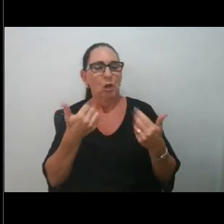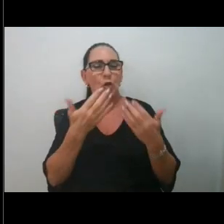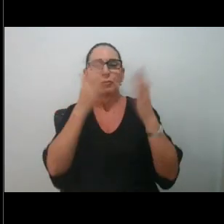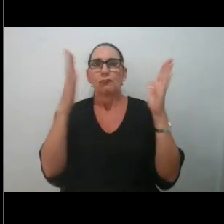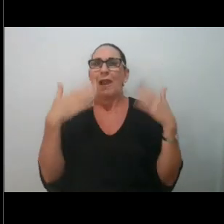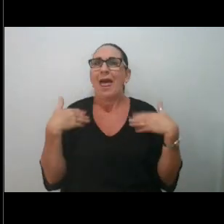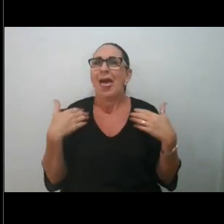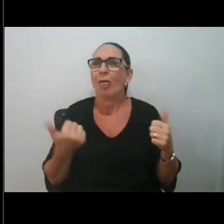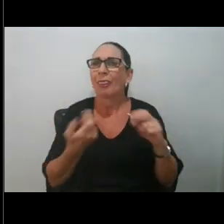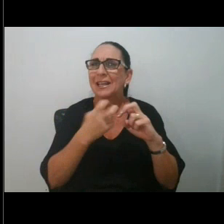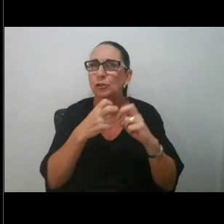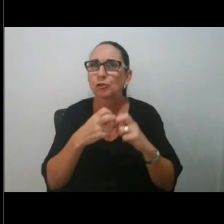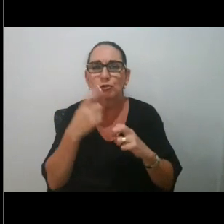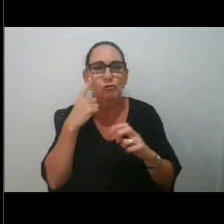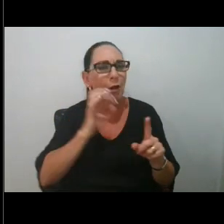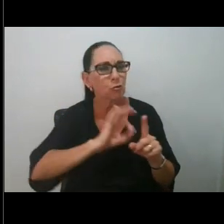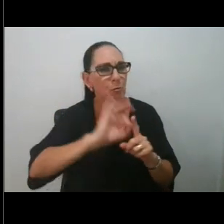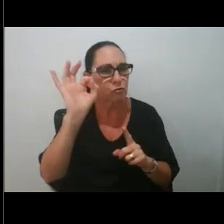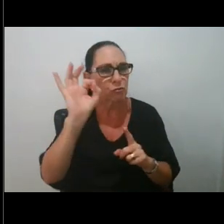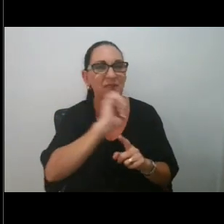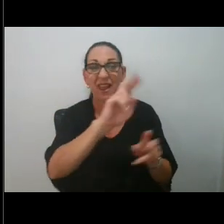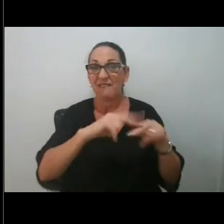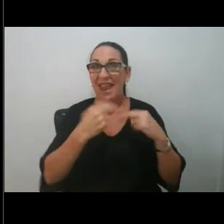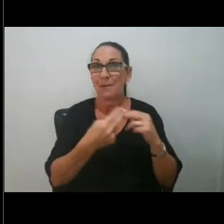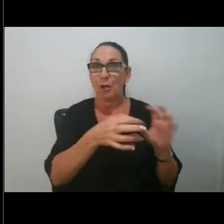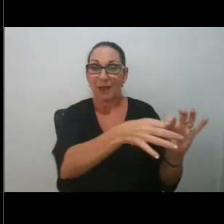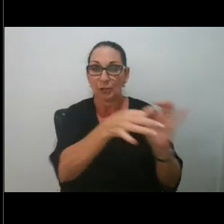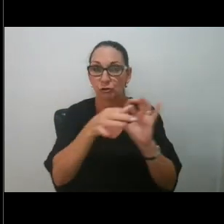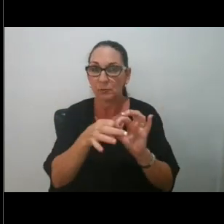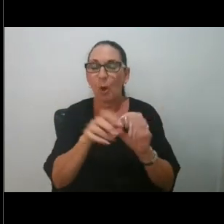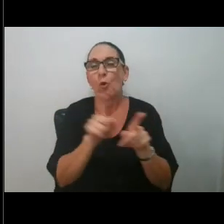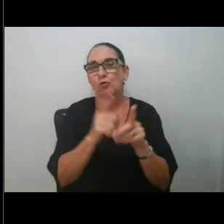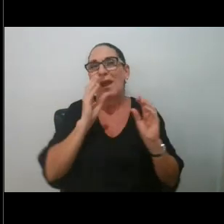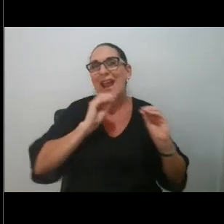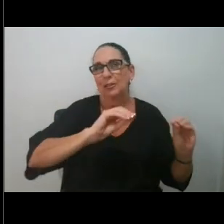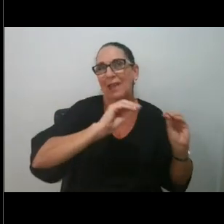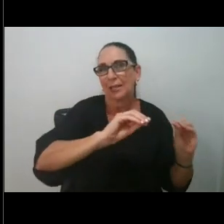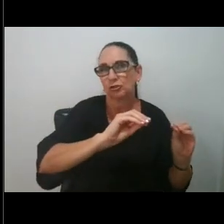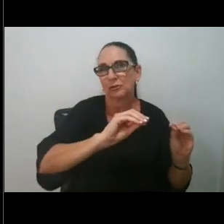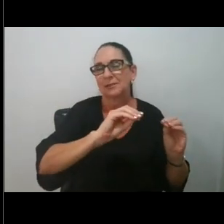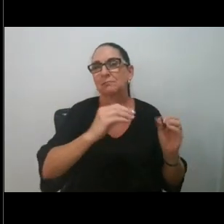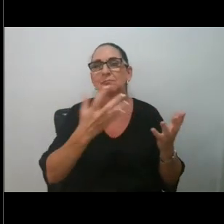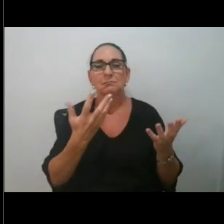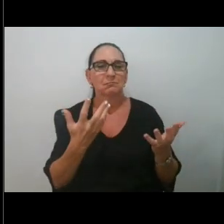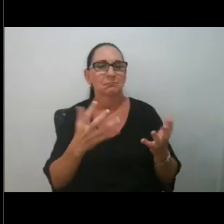assist them with um education and employment so it's again just showing you that the drug court